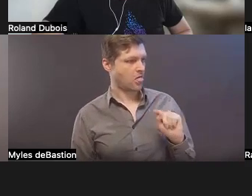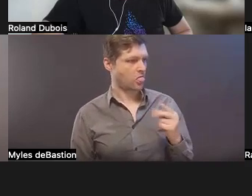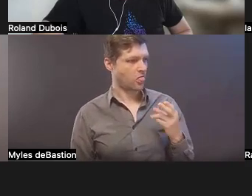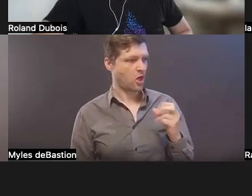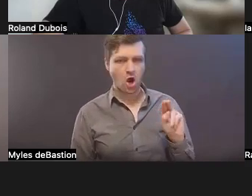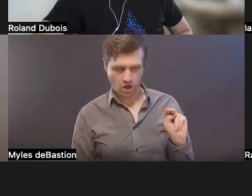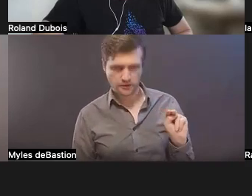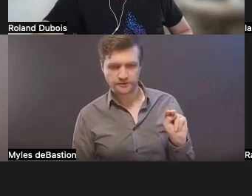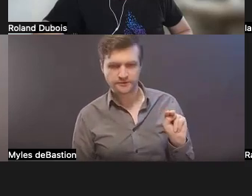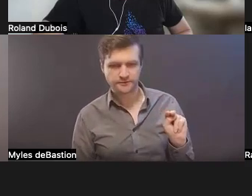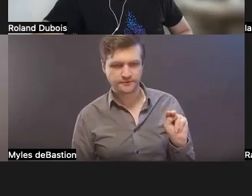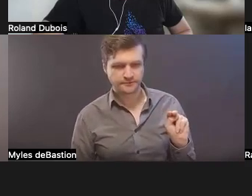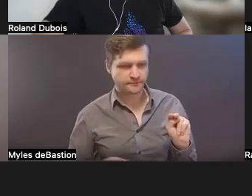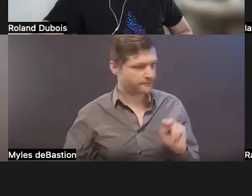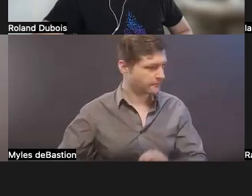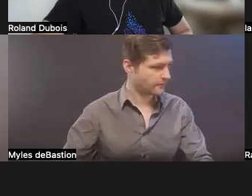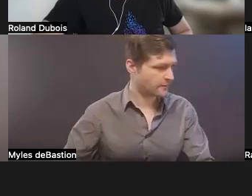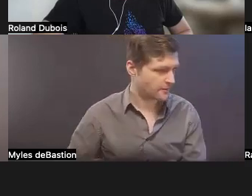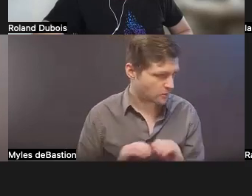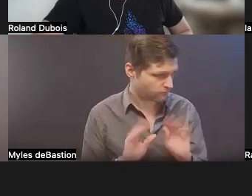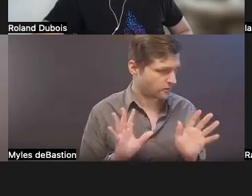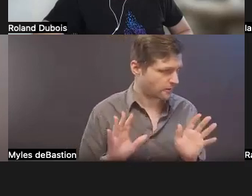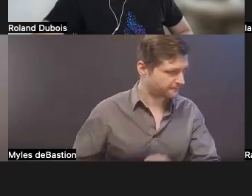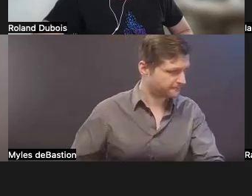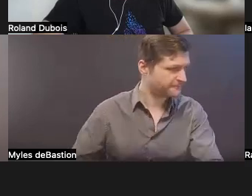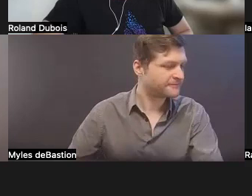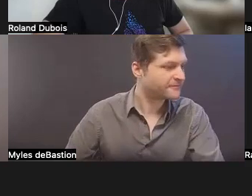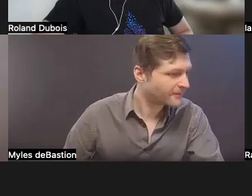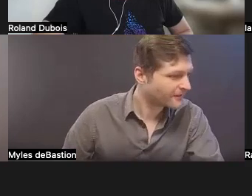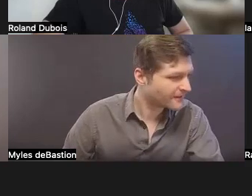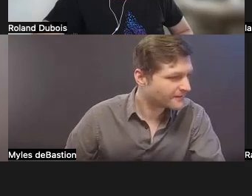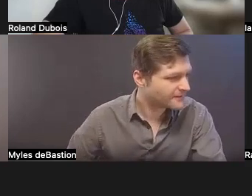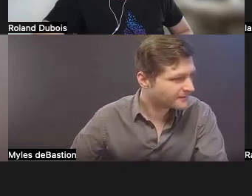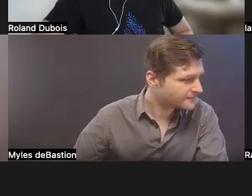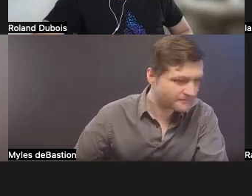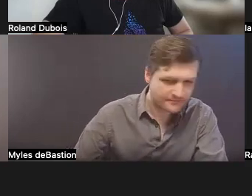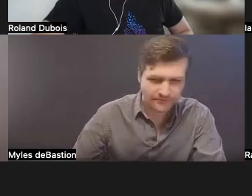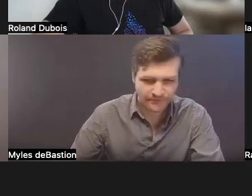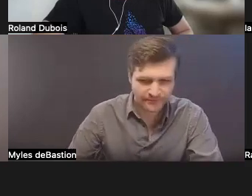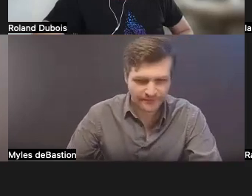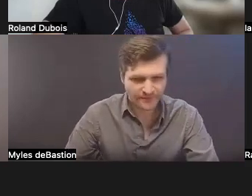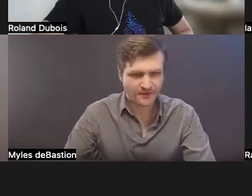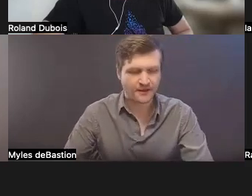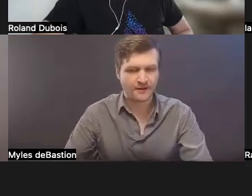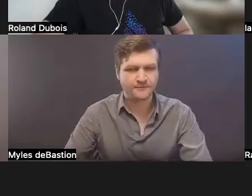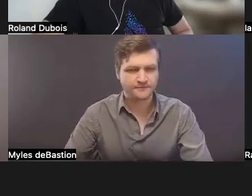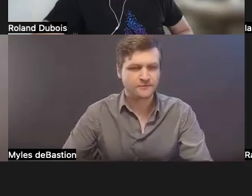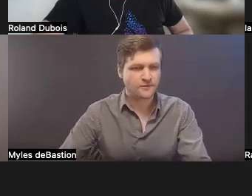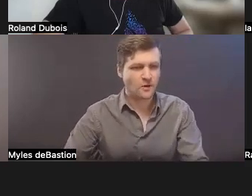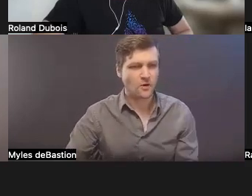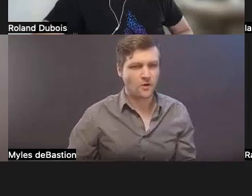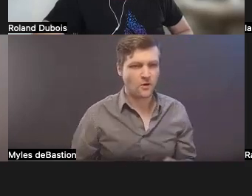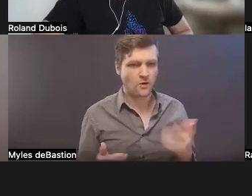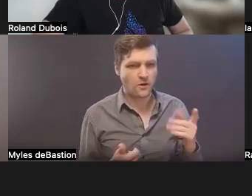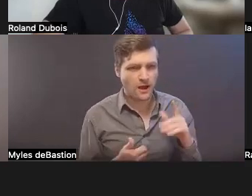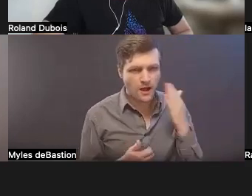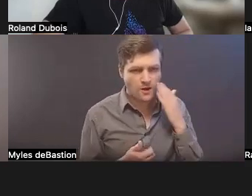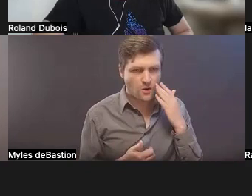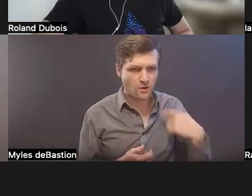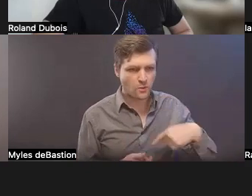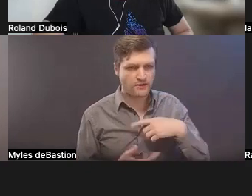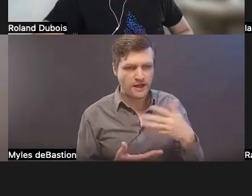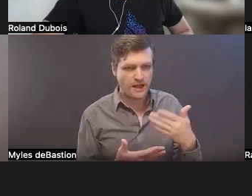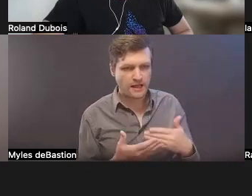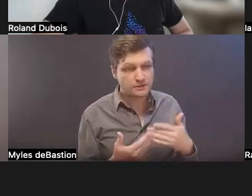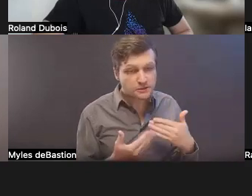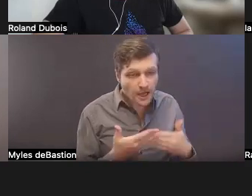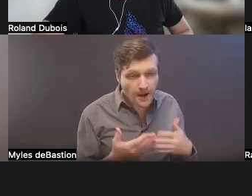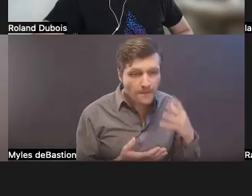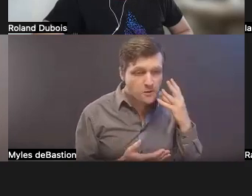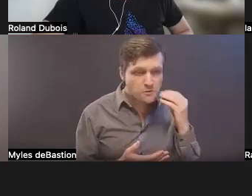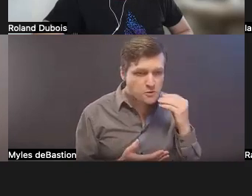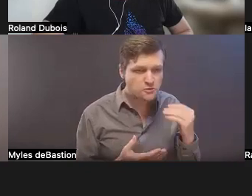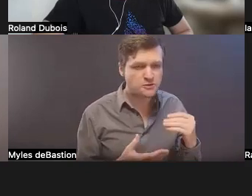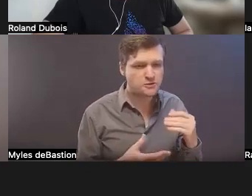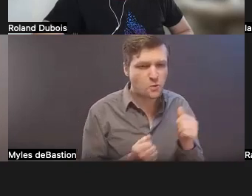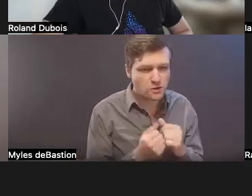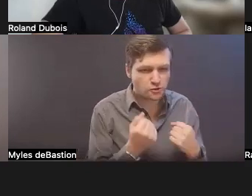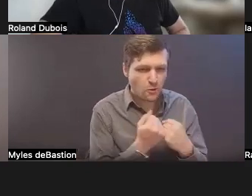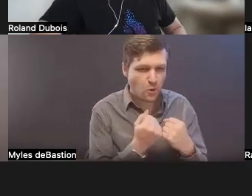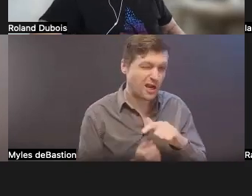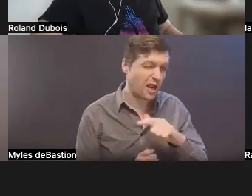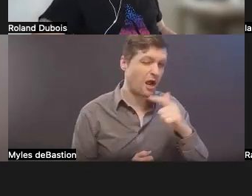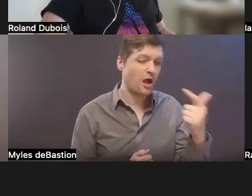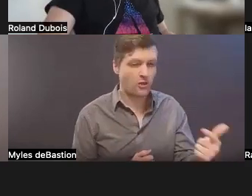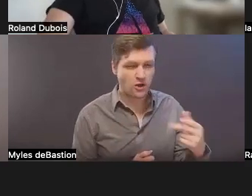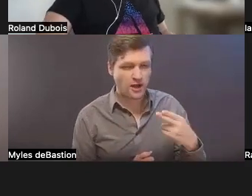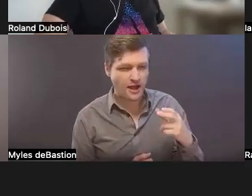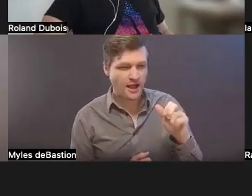This Hackathon. To clarify that. Ok. I know we have had some experience with supporting